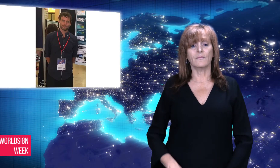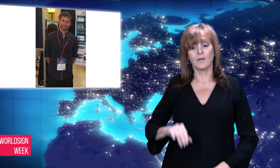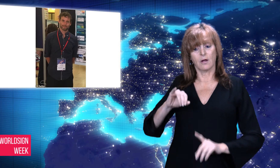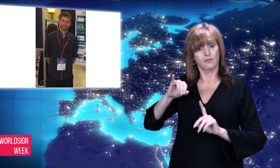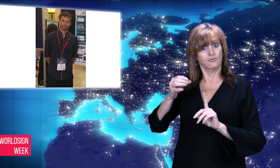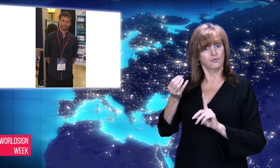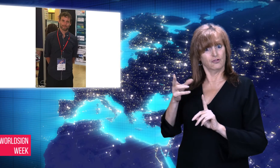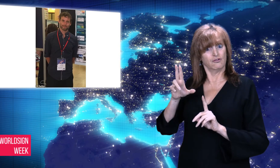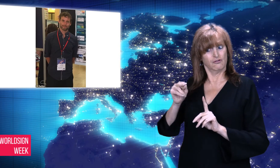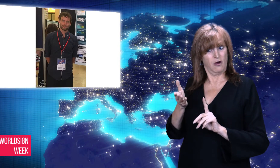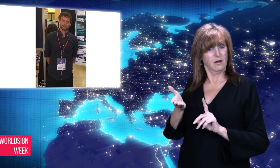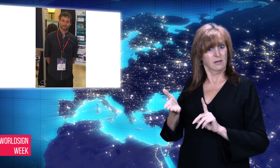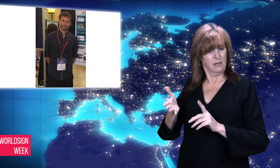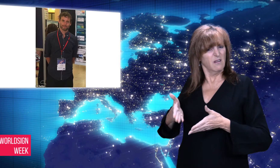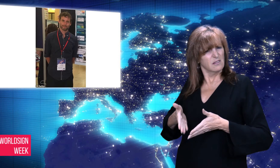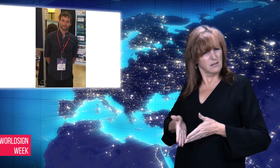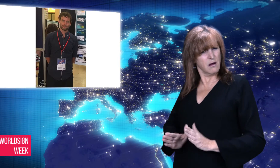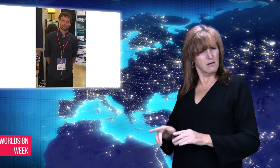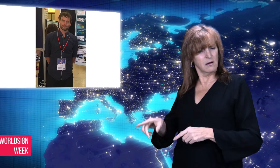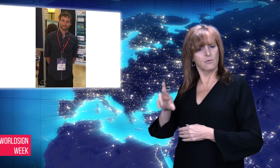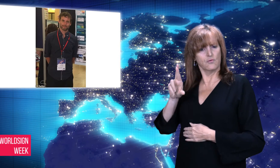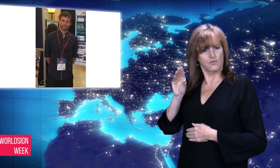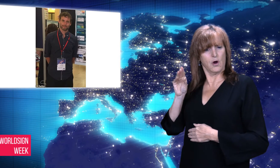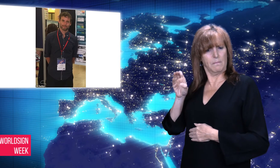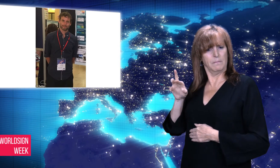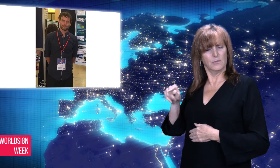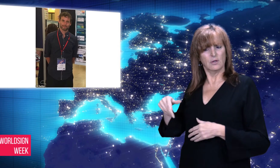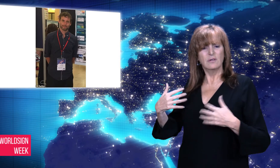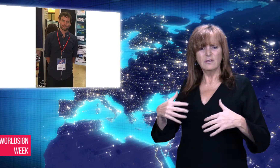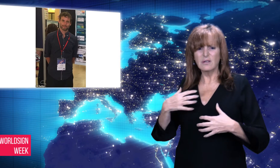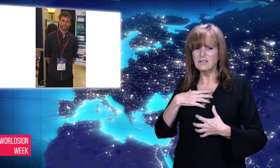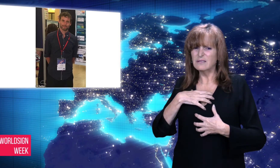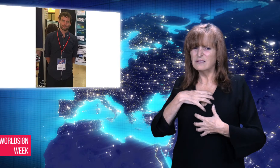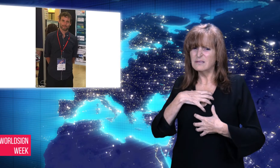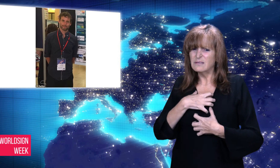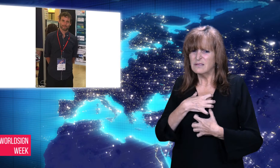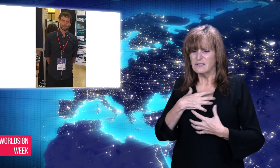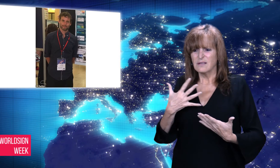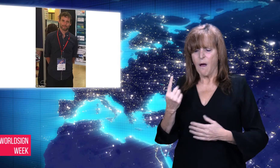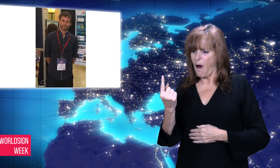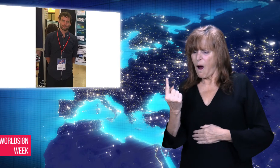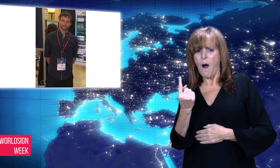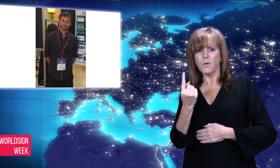John’s son, Robert, expressed concern about the